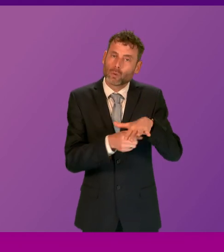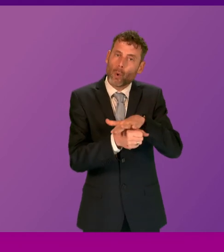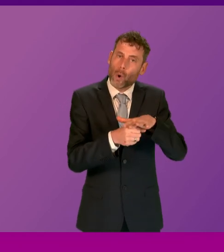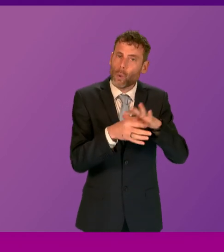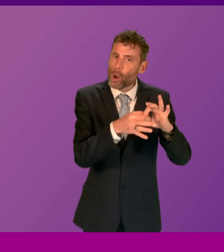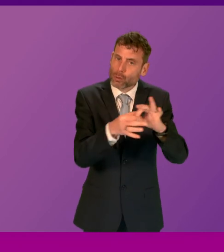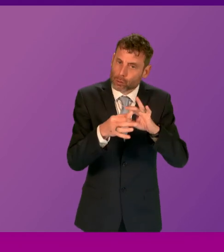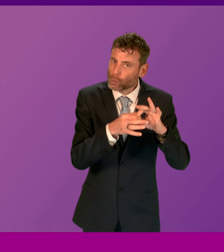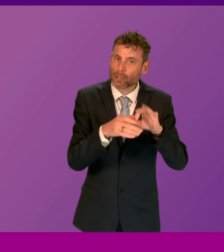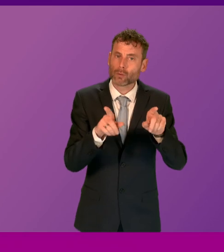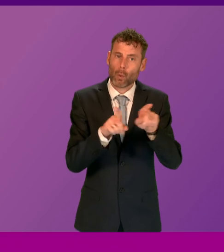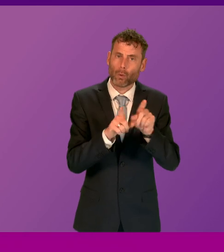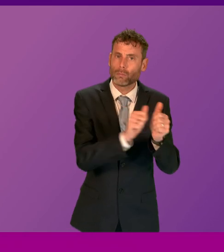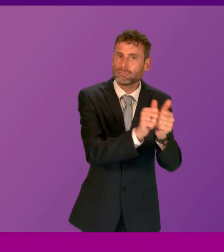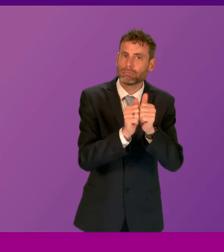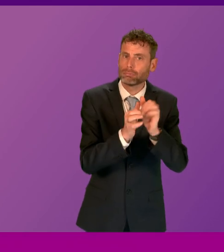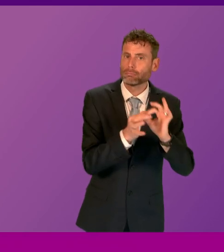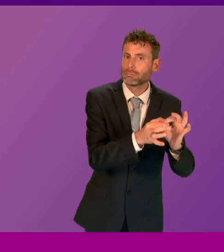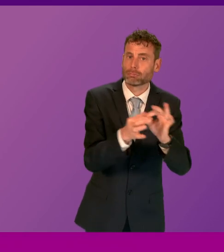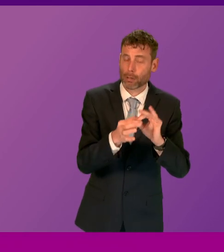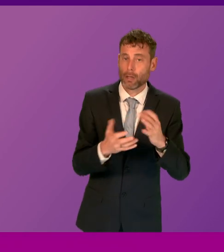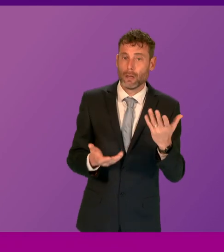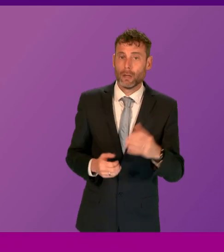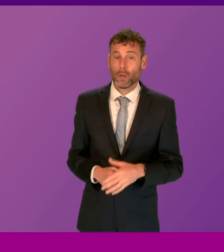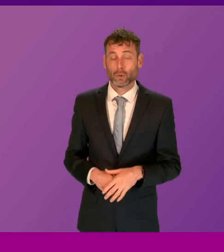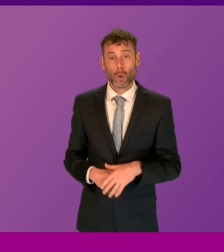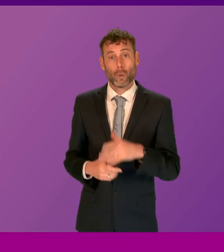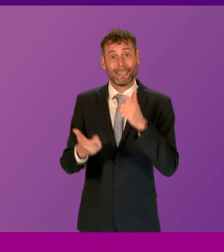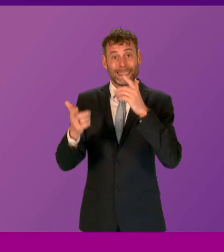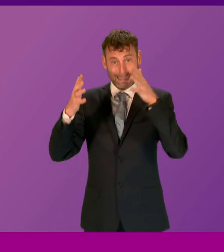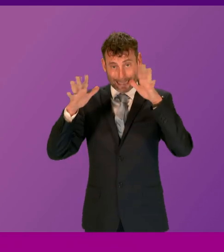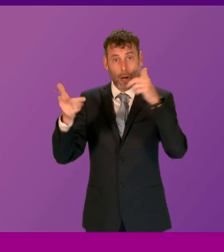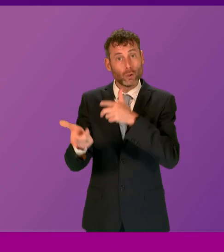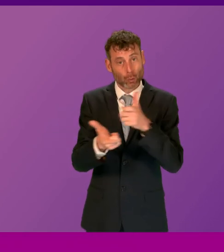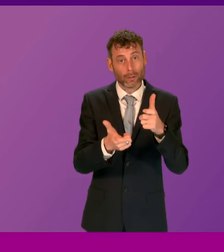Community deer management models are common in many European countries, and the Scottish Government’s—